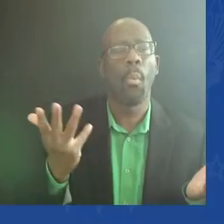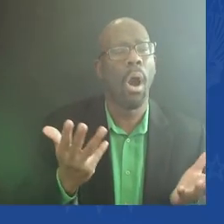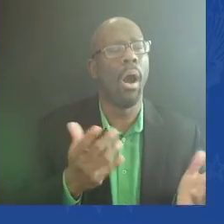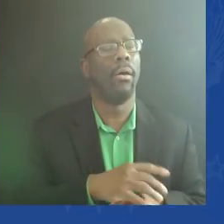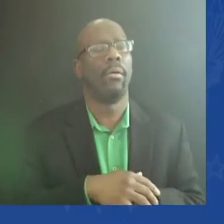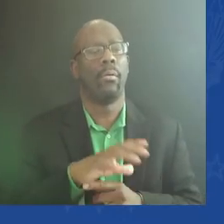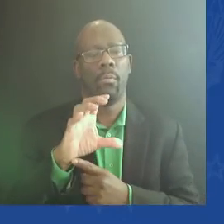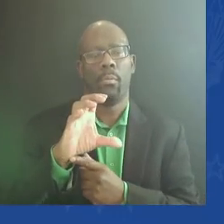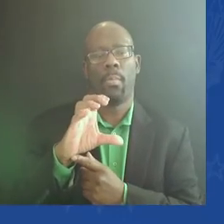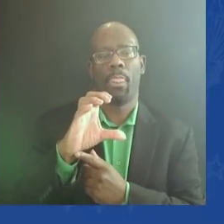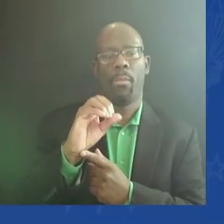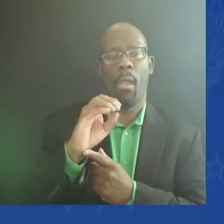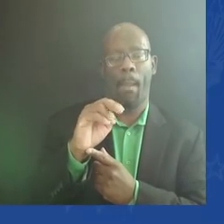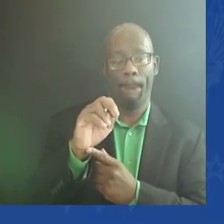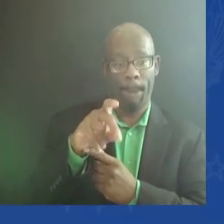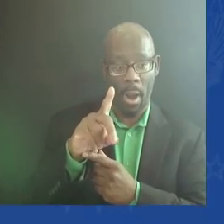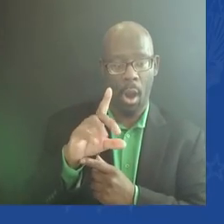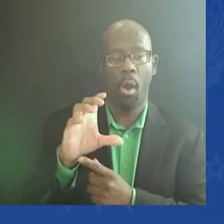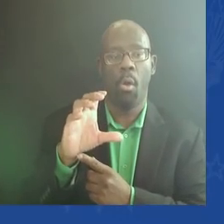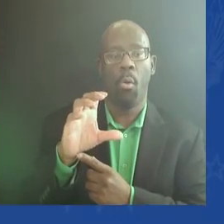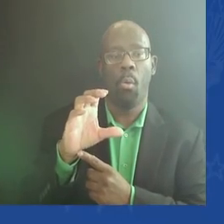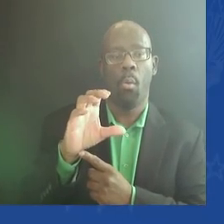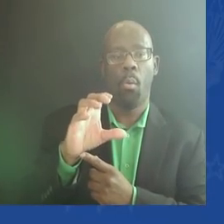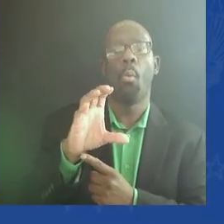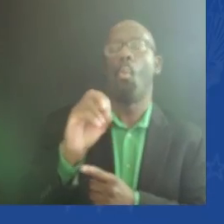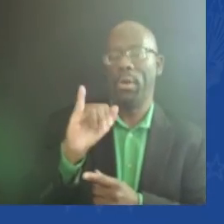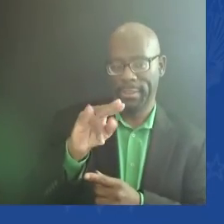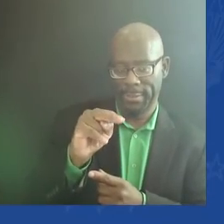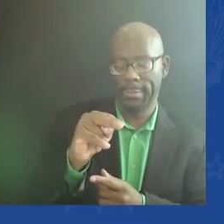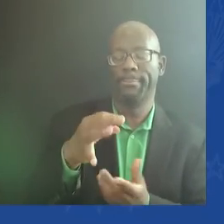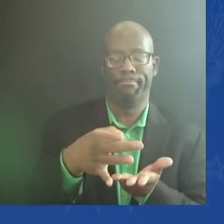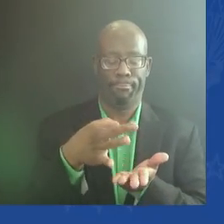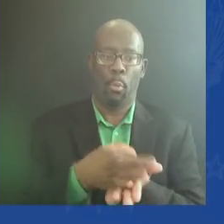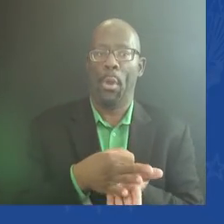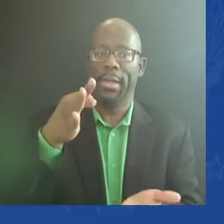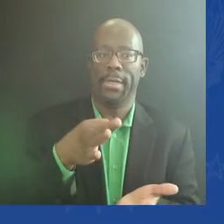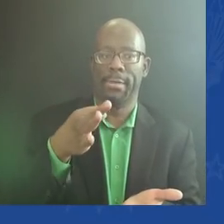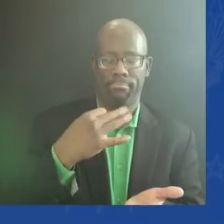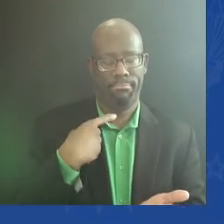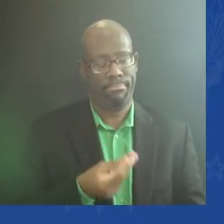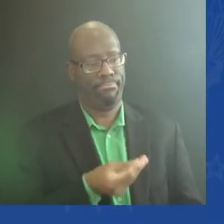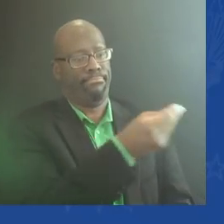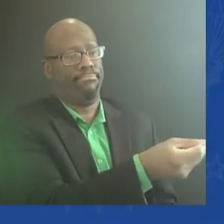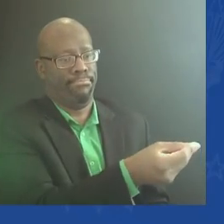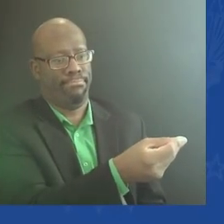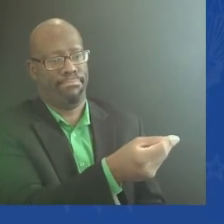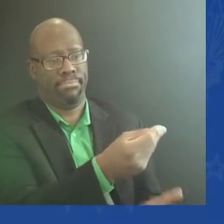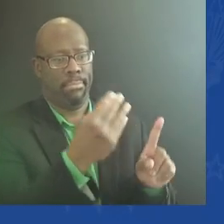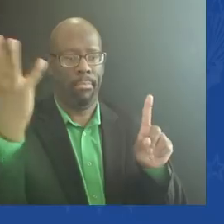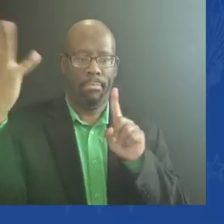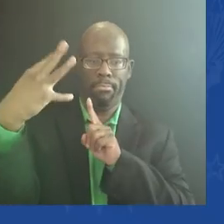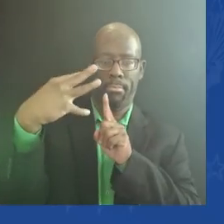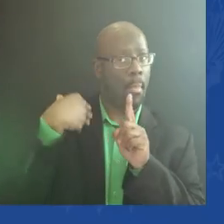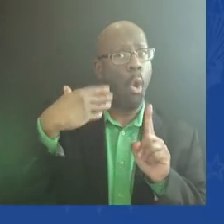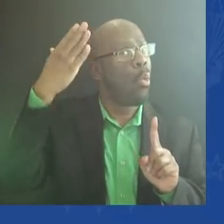this is a man who is someone